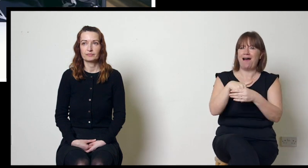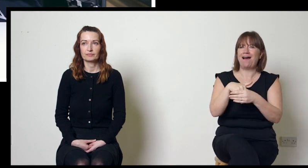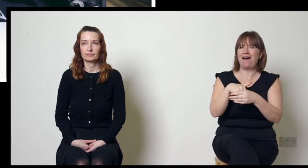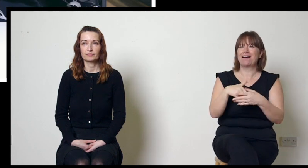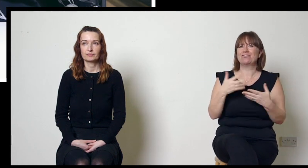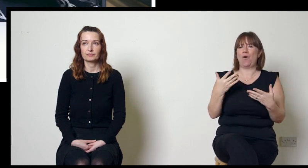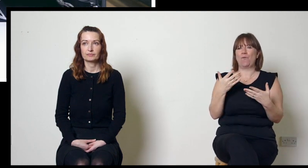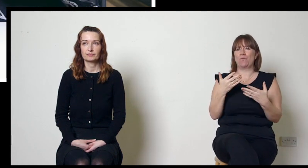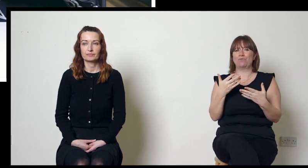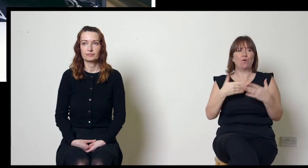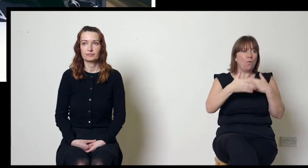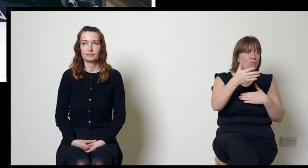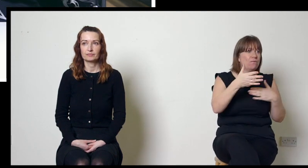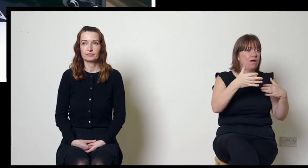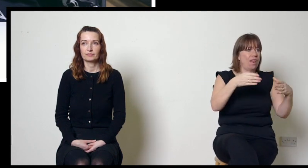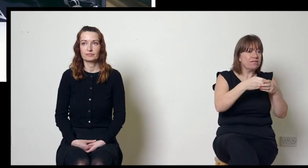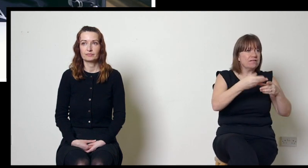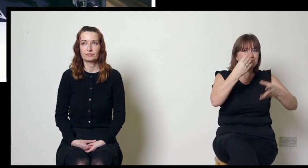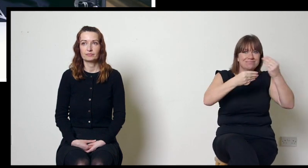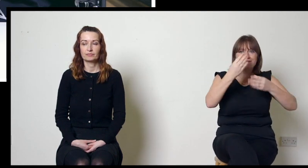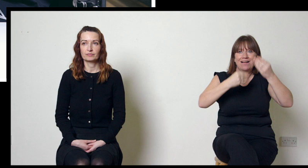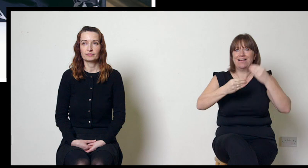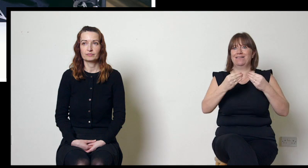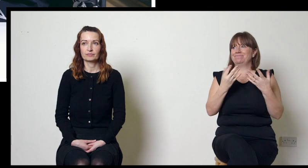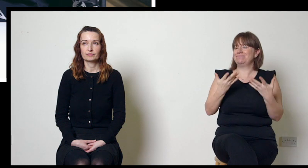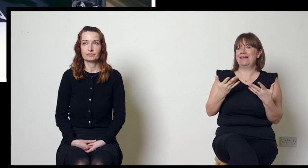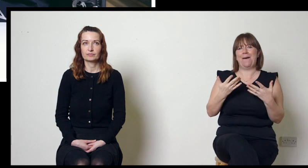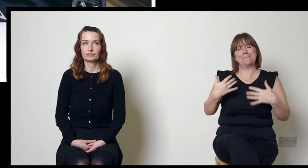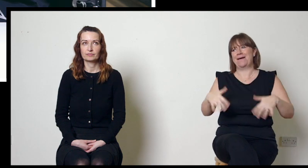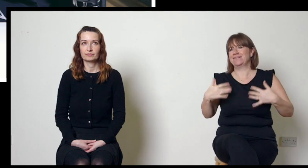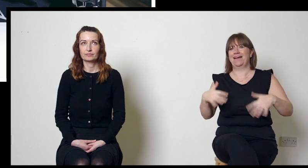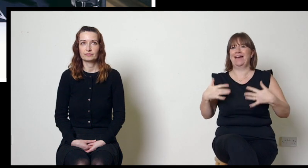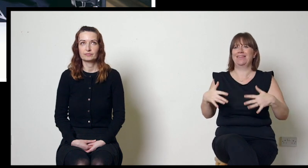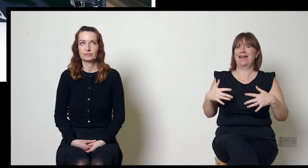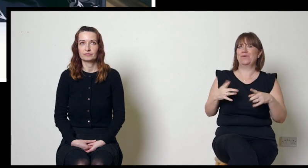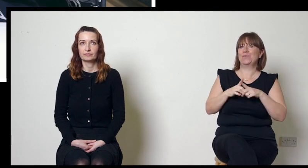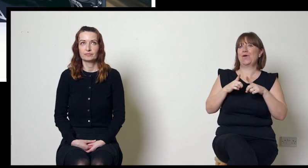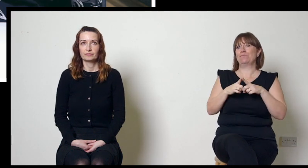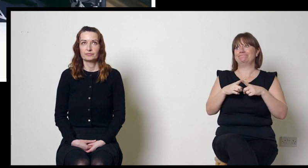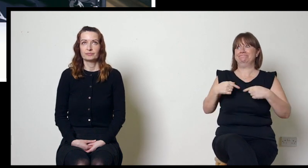just going to those classes has been amazing. But then I was also able to use it immediately.